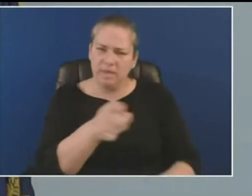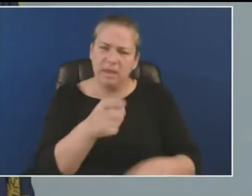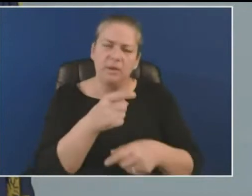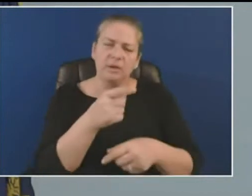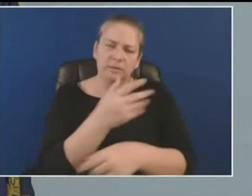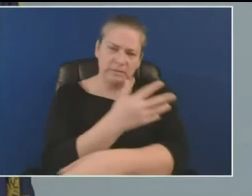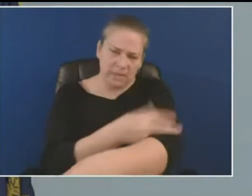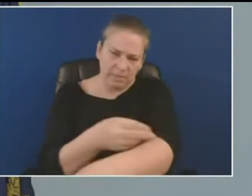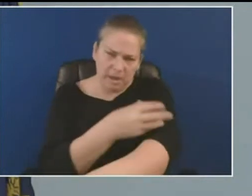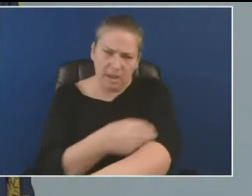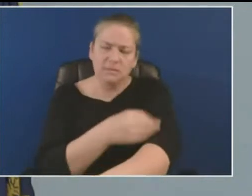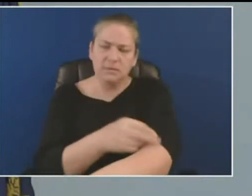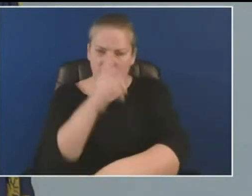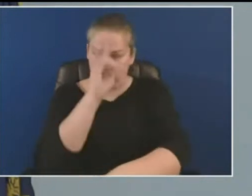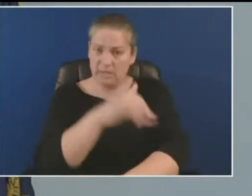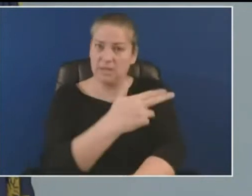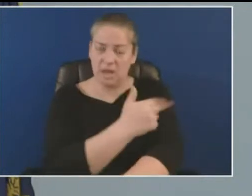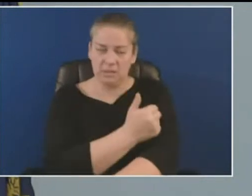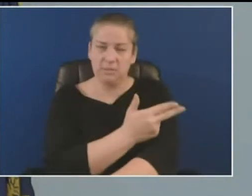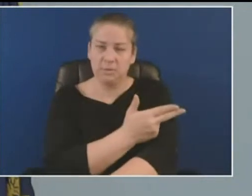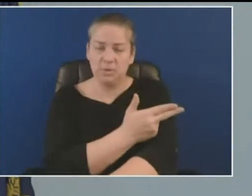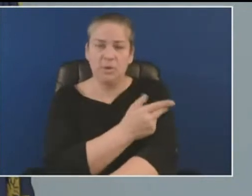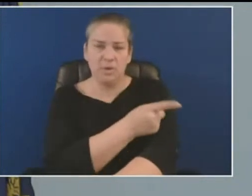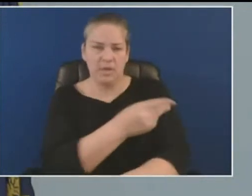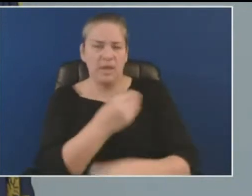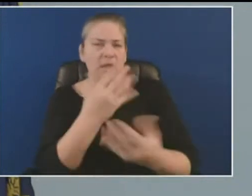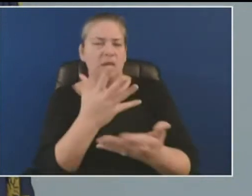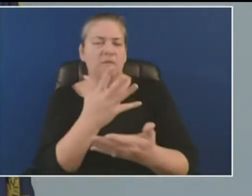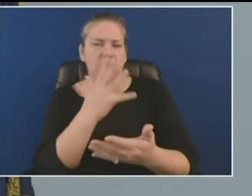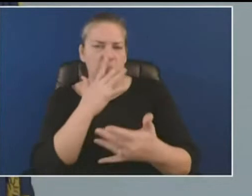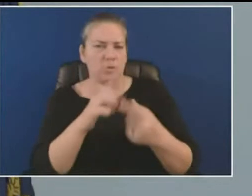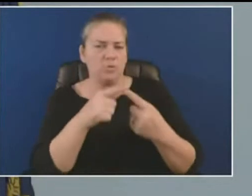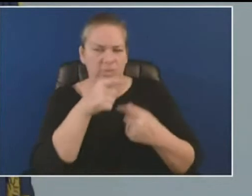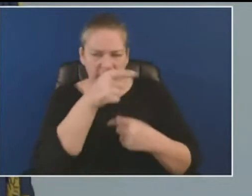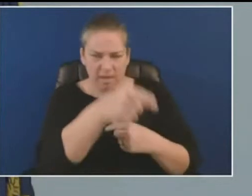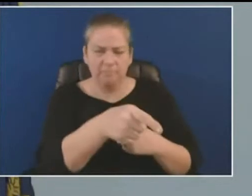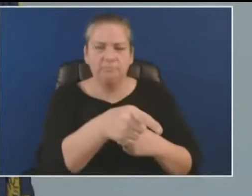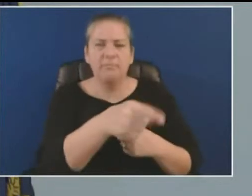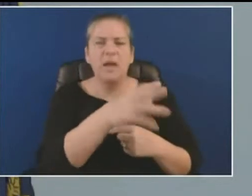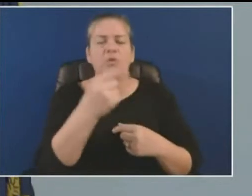that's they provide all the blood to them. And of course Red Cross Red Cross